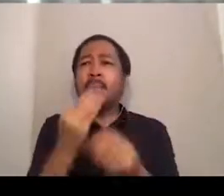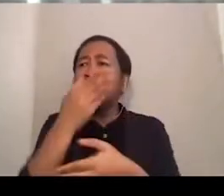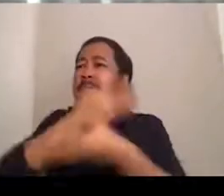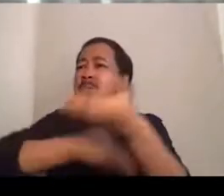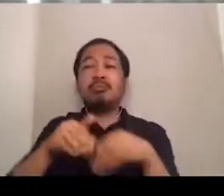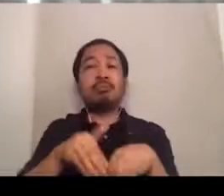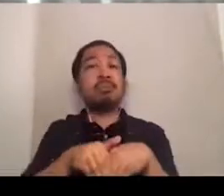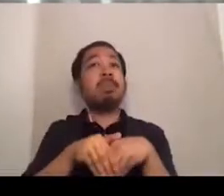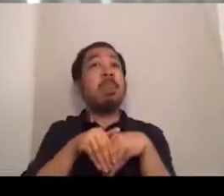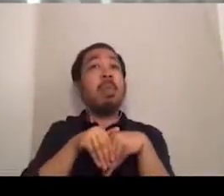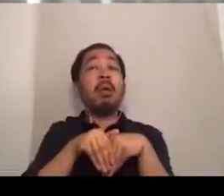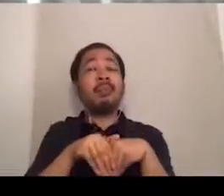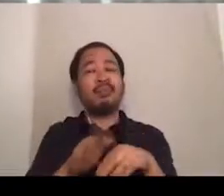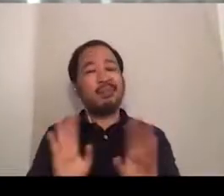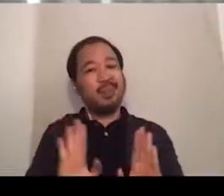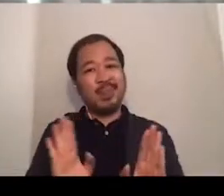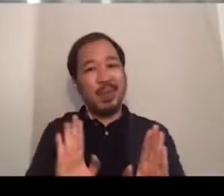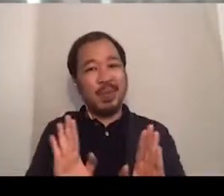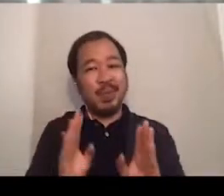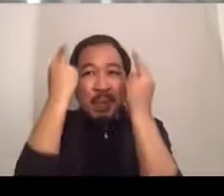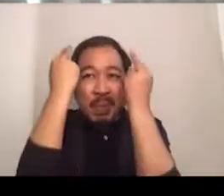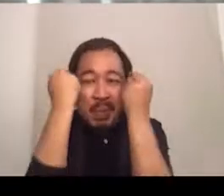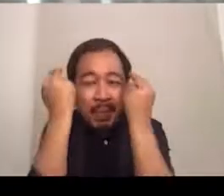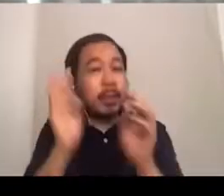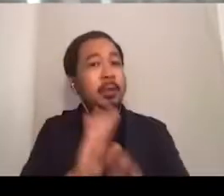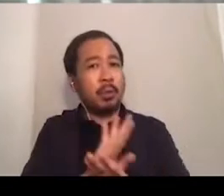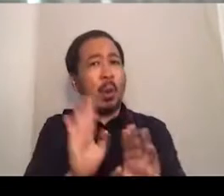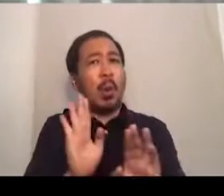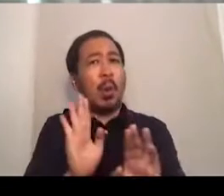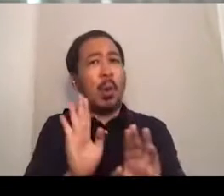We want to be part of the game changer. We would like to be creators.